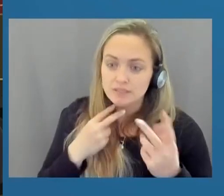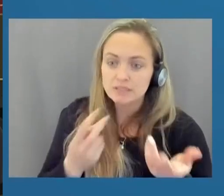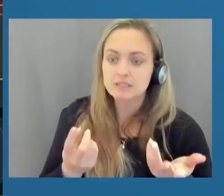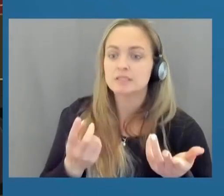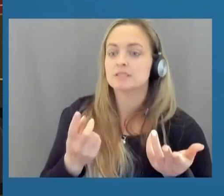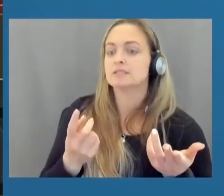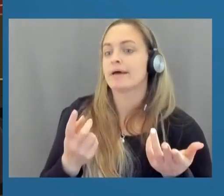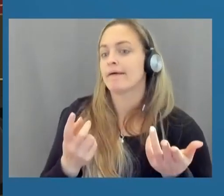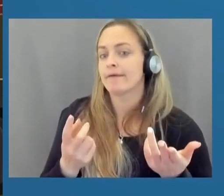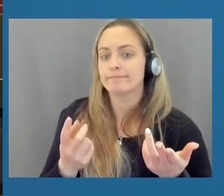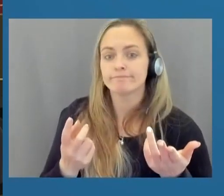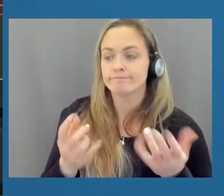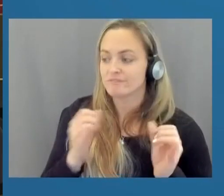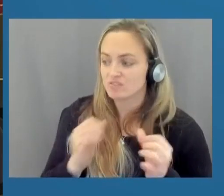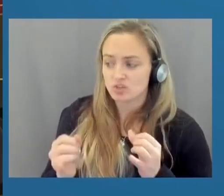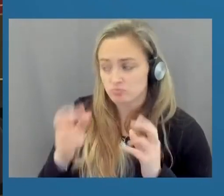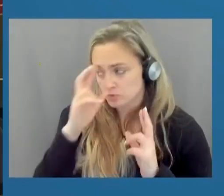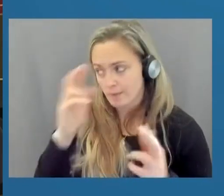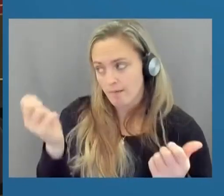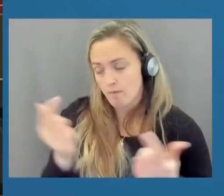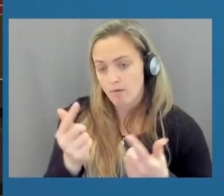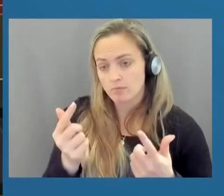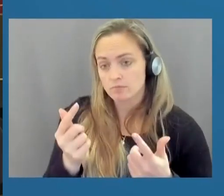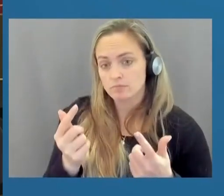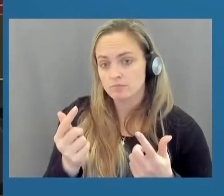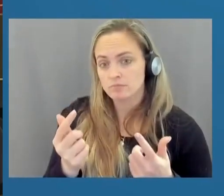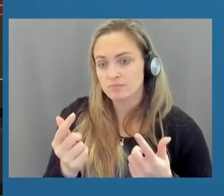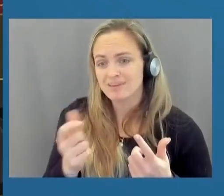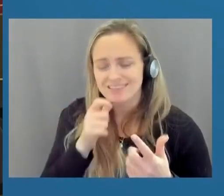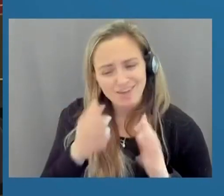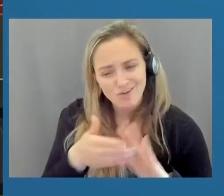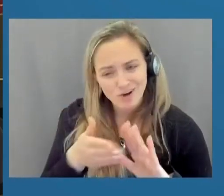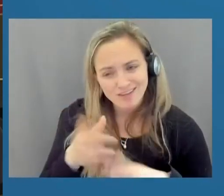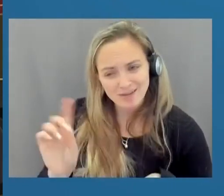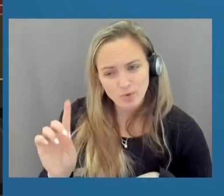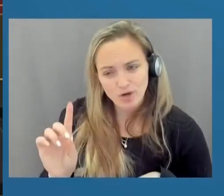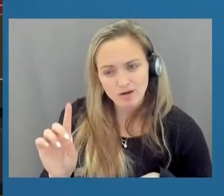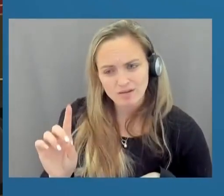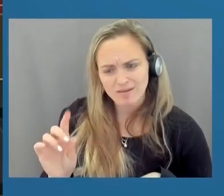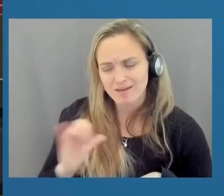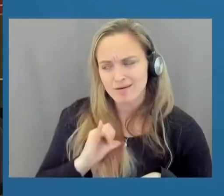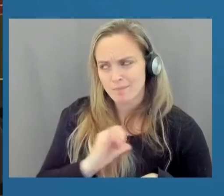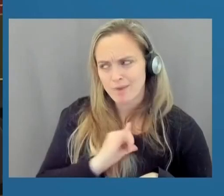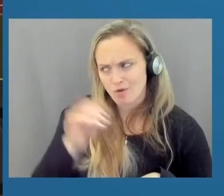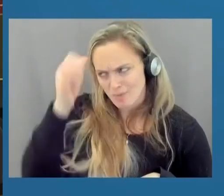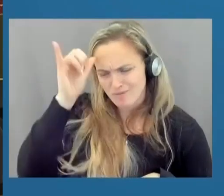and I have to respect all of them if they want to. He's not running as a Democrat. Well, I also had a mayor of Buffalo not run as a Democrat too,